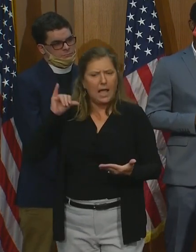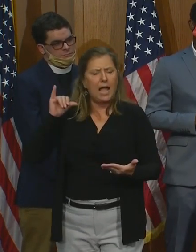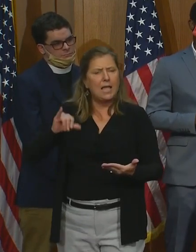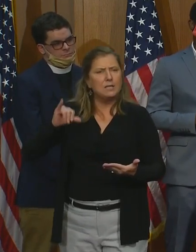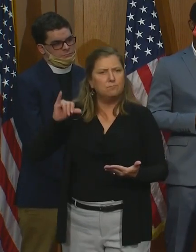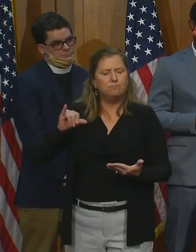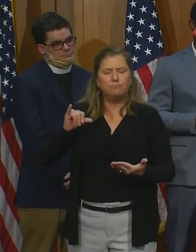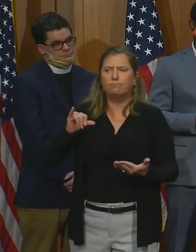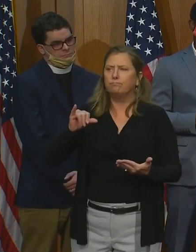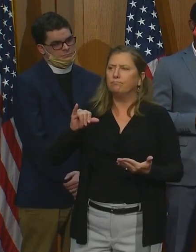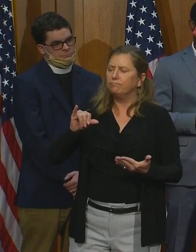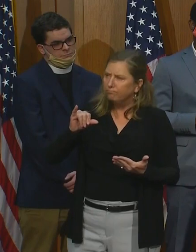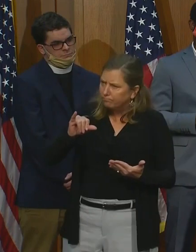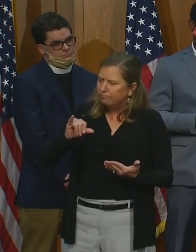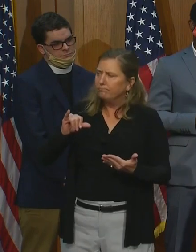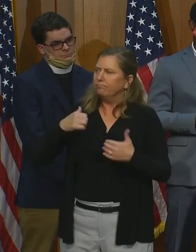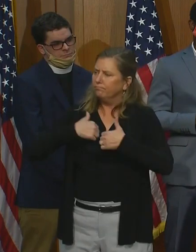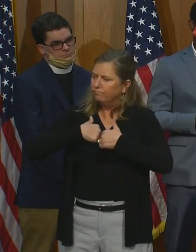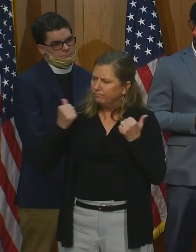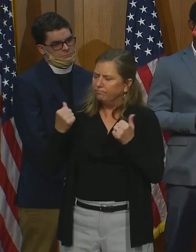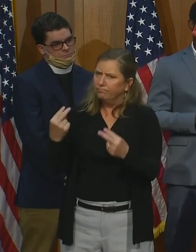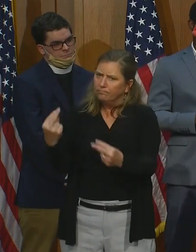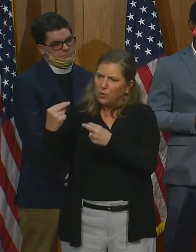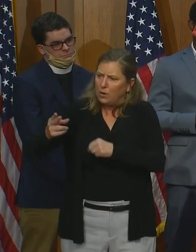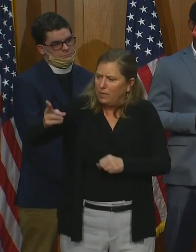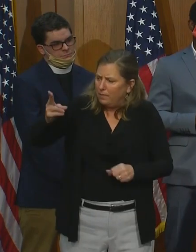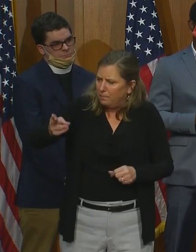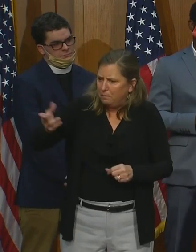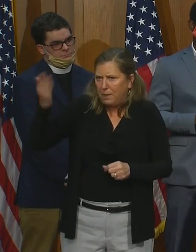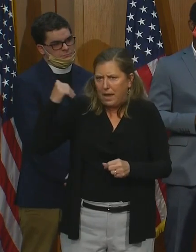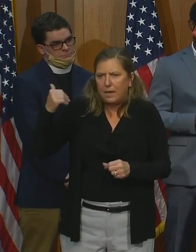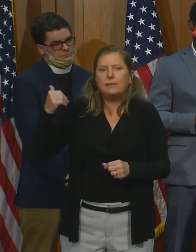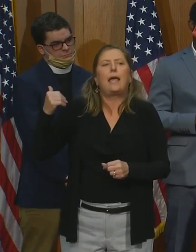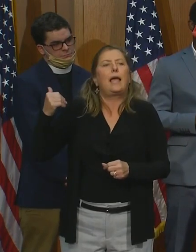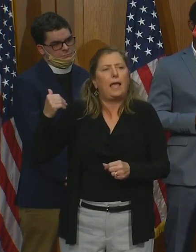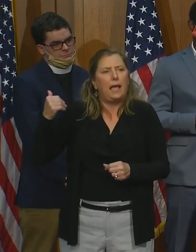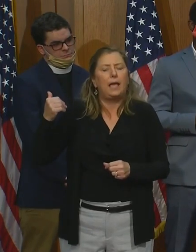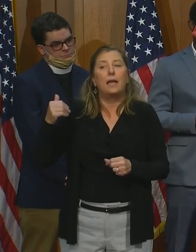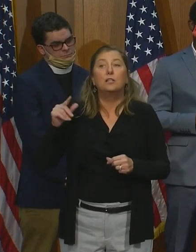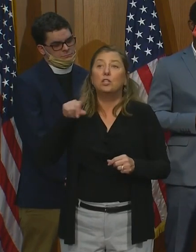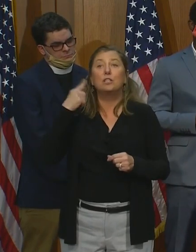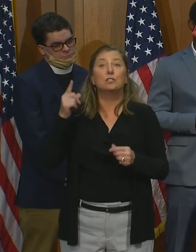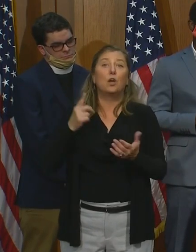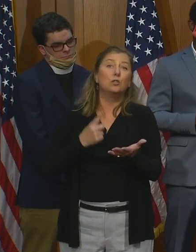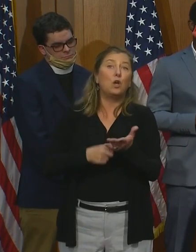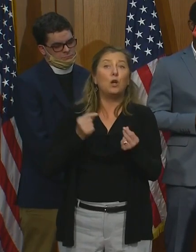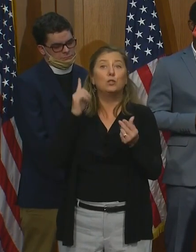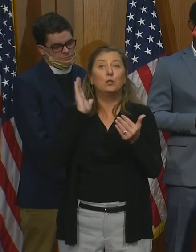LEARN MORE WHEN WE TAKE THAT HONEST LOOK AT OUR PAST WE MUST